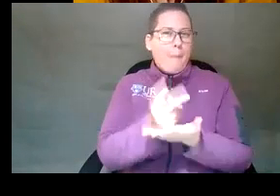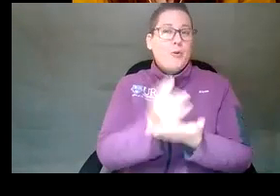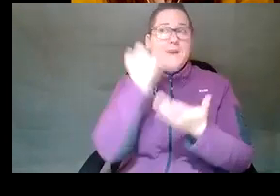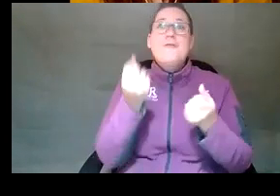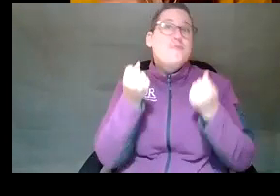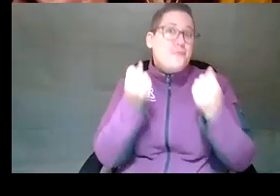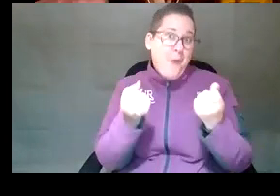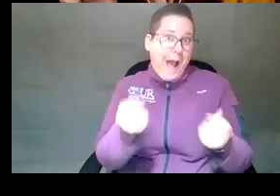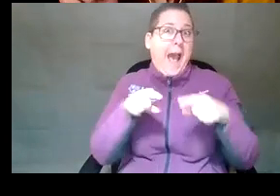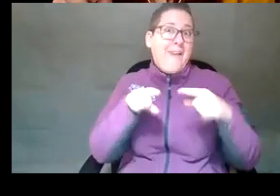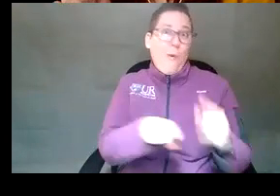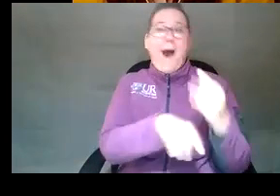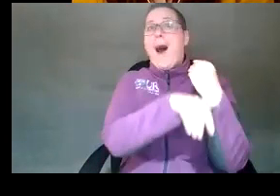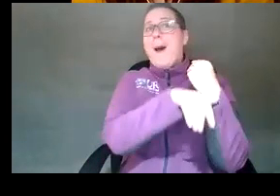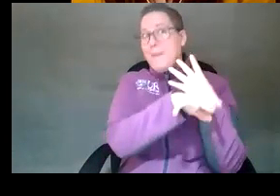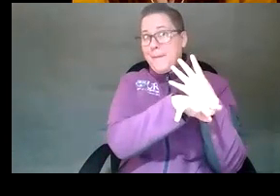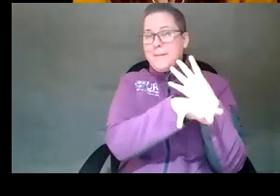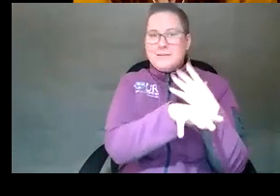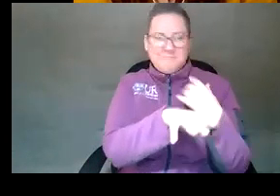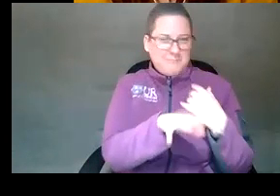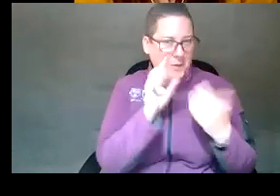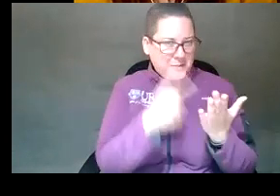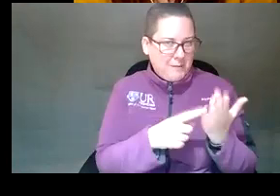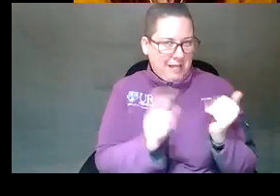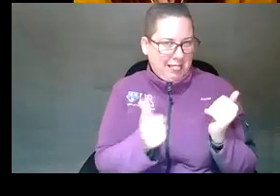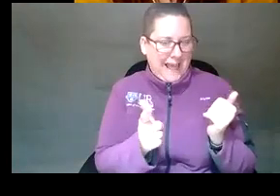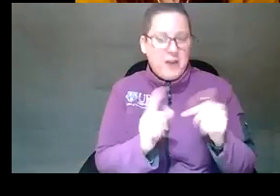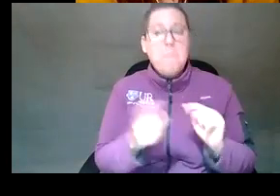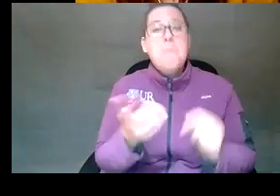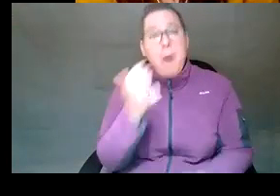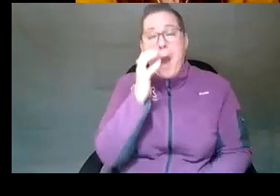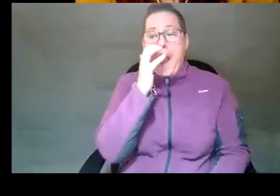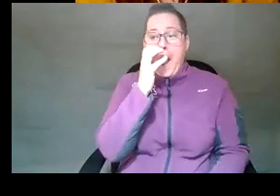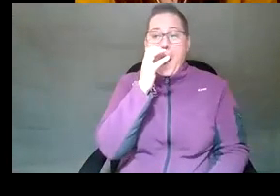a telehealth visit which will come up later but still it gives you that flexibility of location